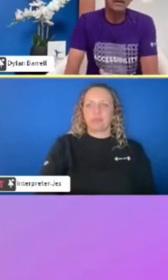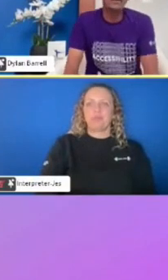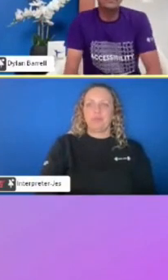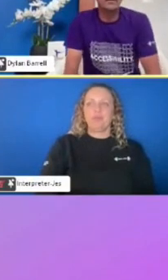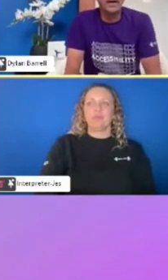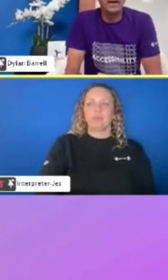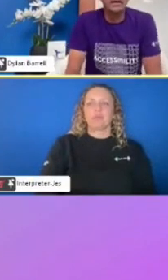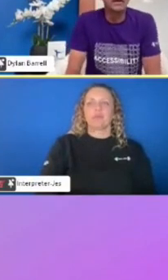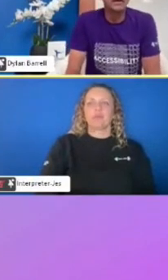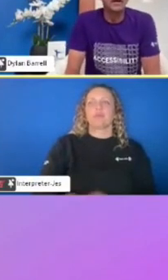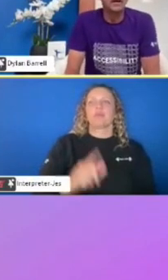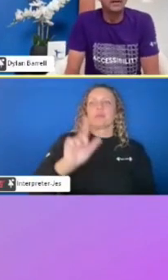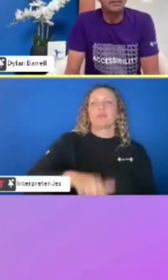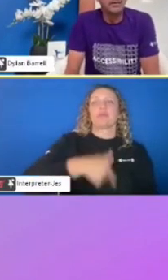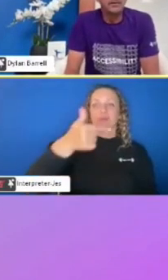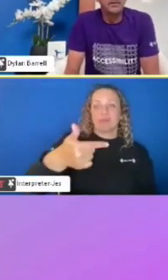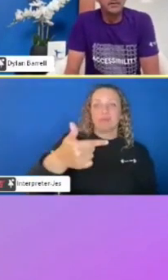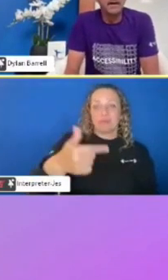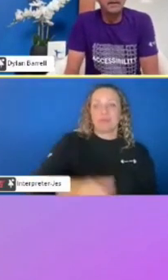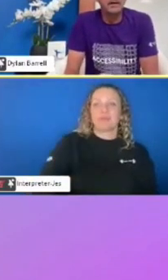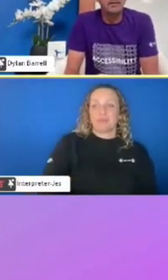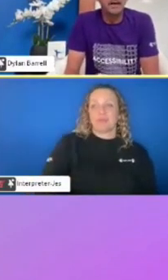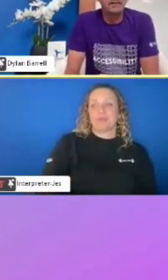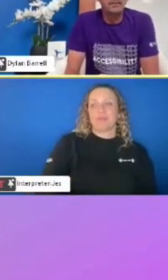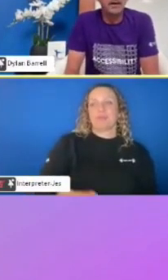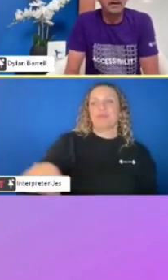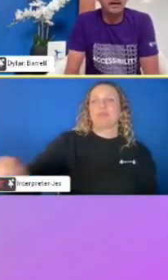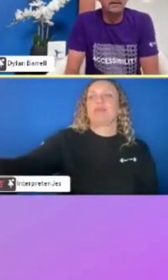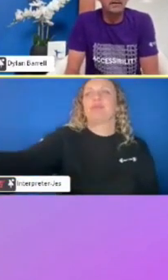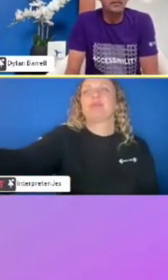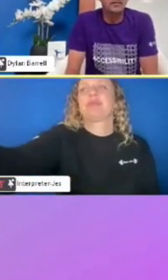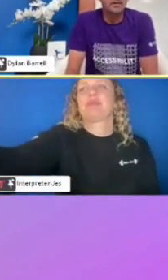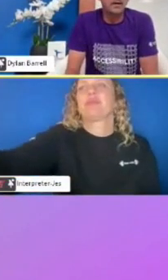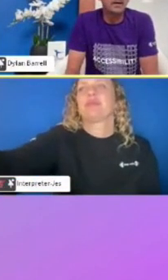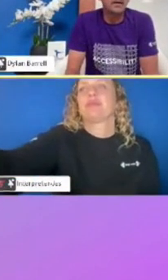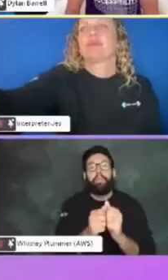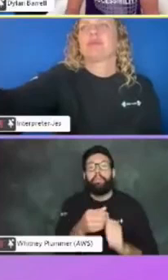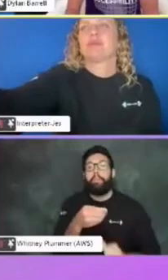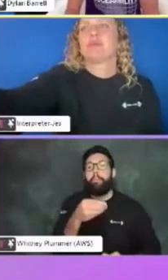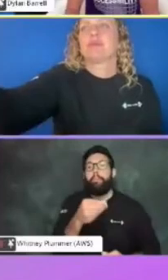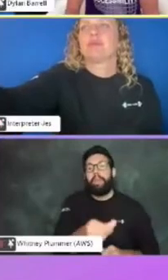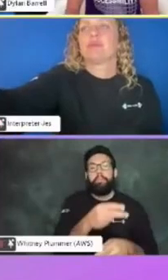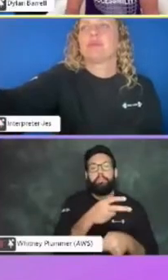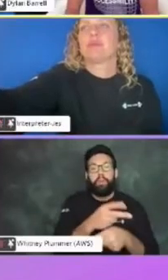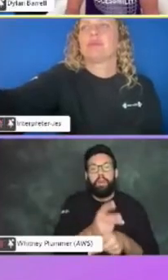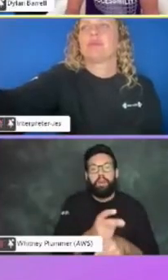In terms of the improvements we made our paid product, axe DevTools Pro based on top of this,